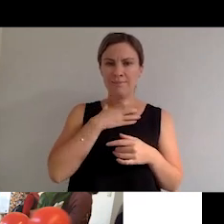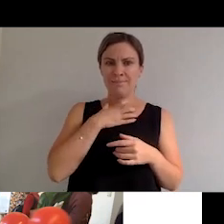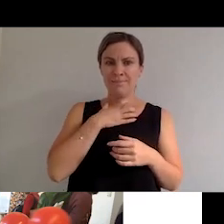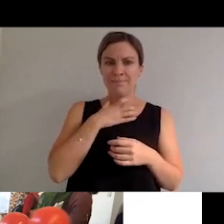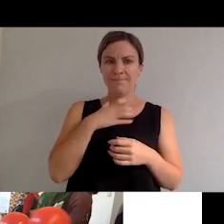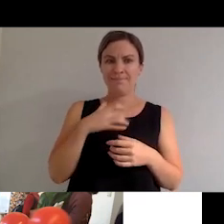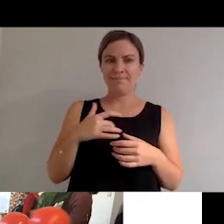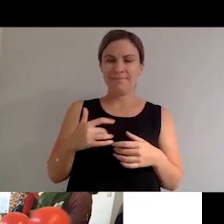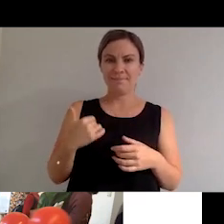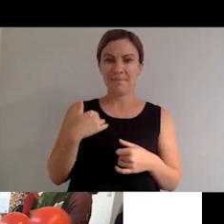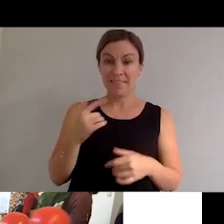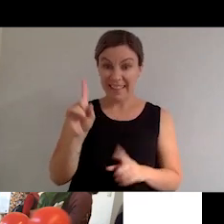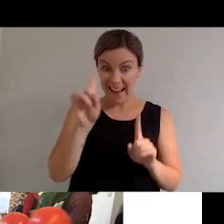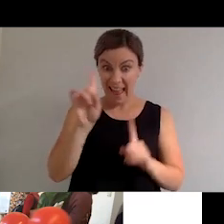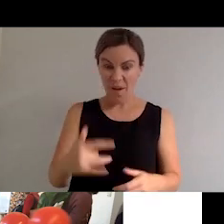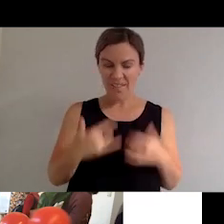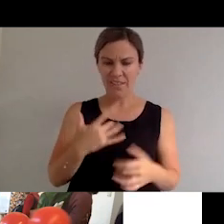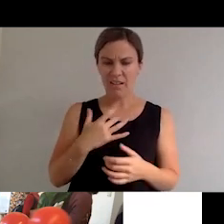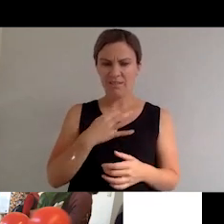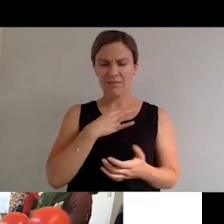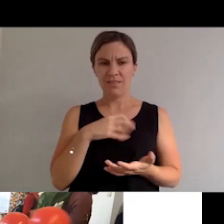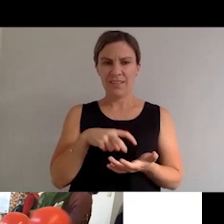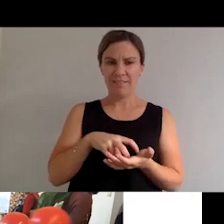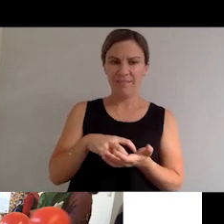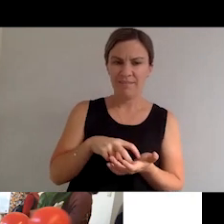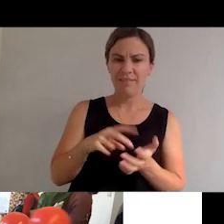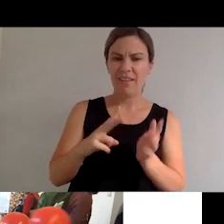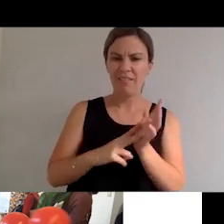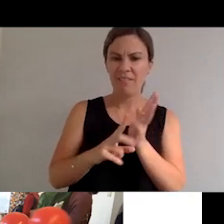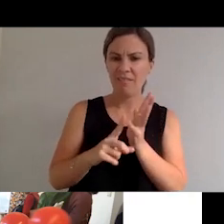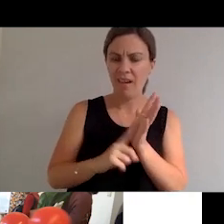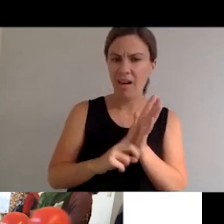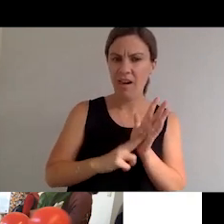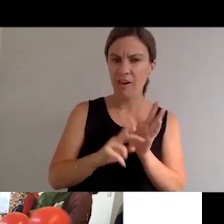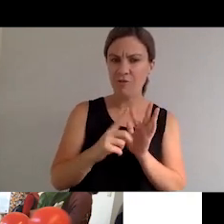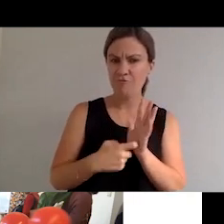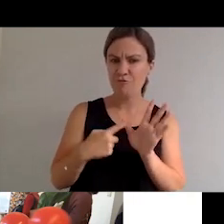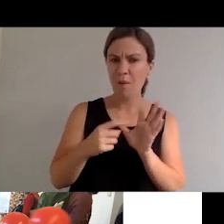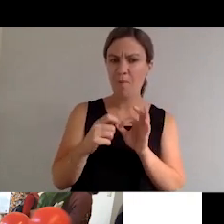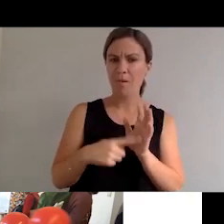Even now I can feel vulnerable my face started to get red. I needed to have a little drink.